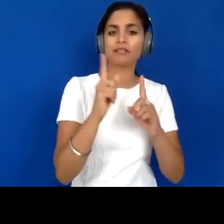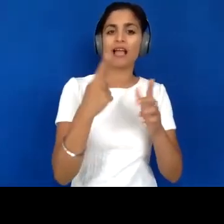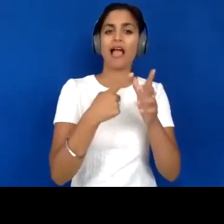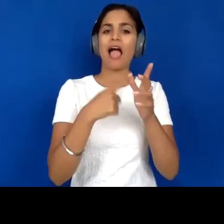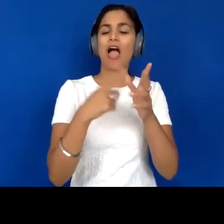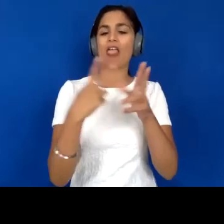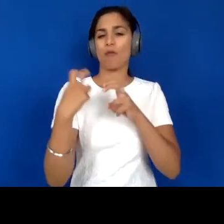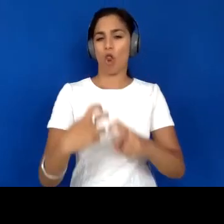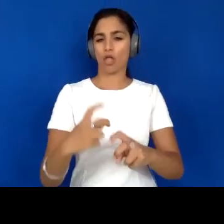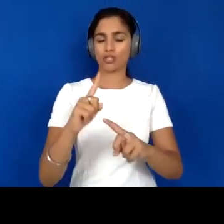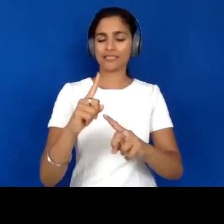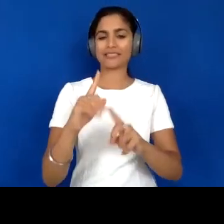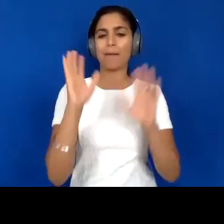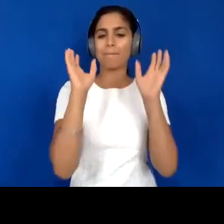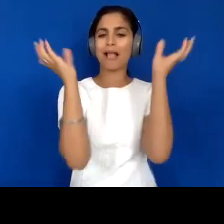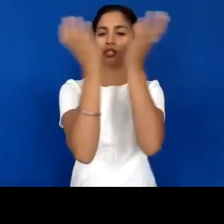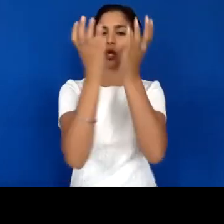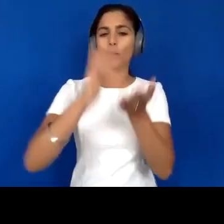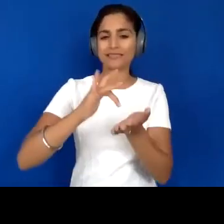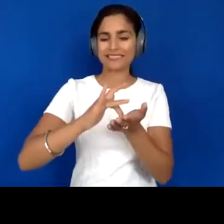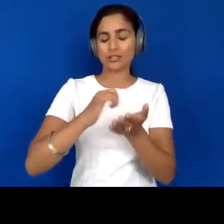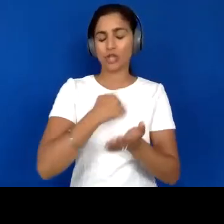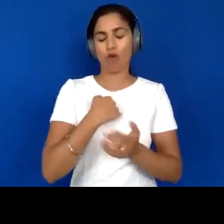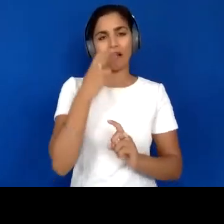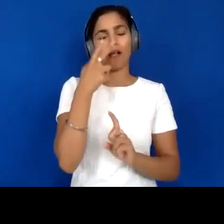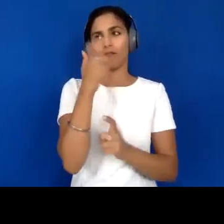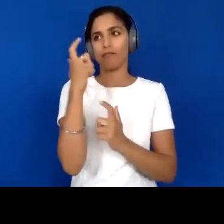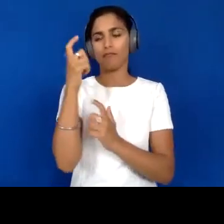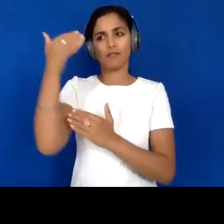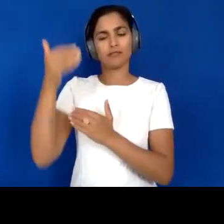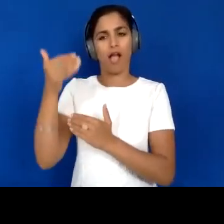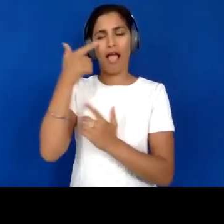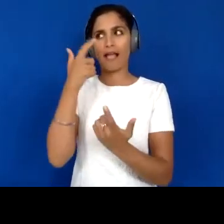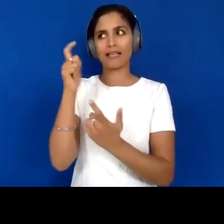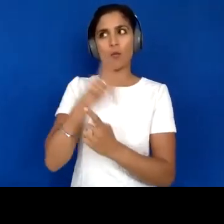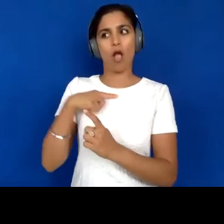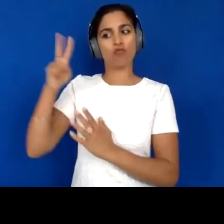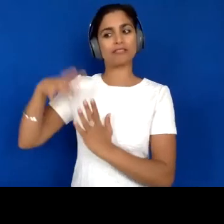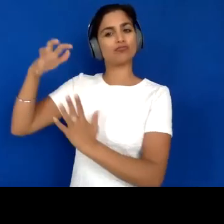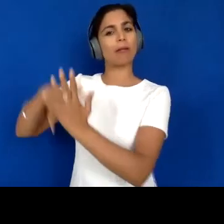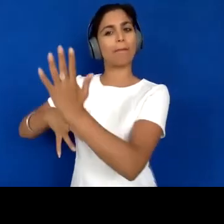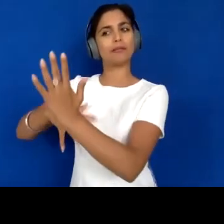to the site in order to read the script in 2018 I first heard of workgroup it